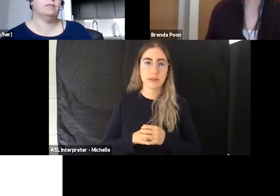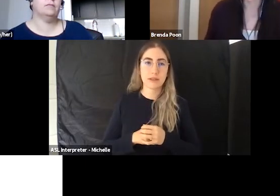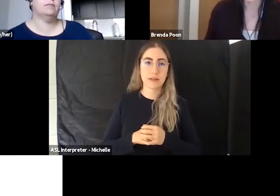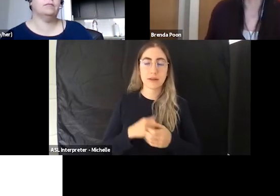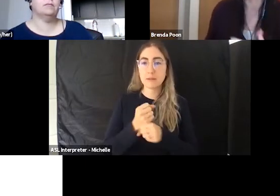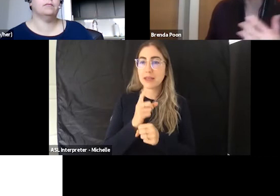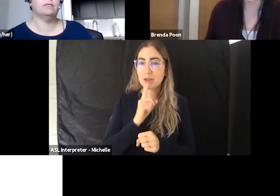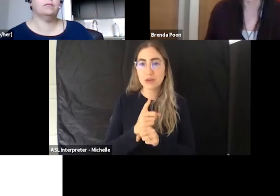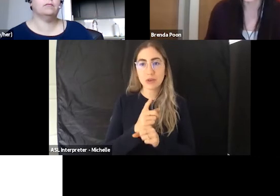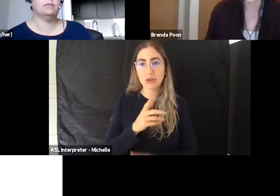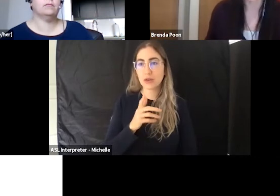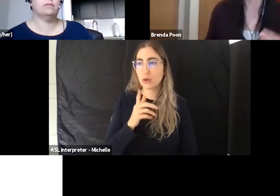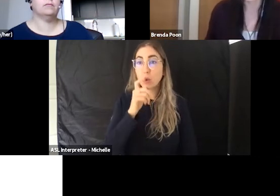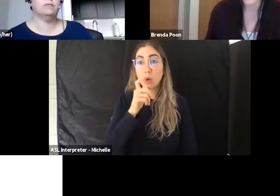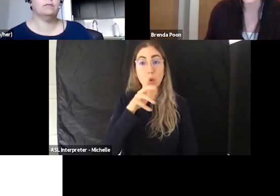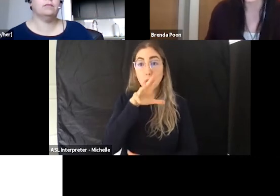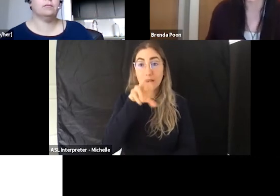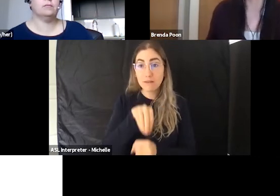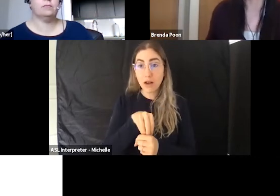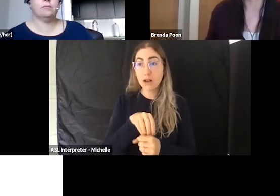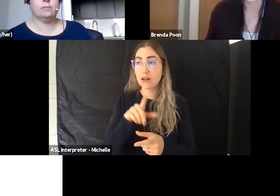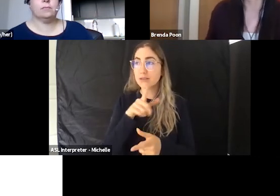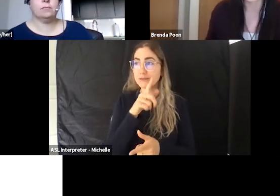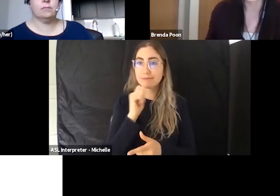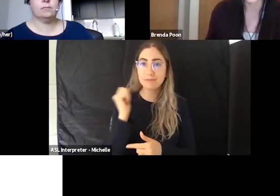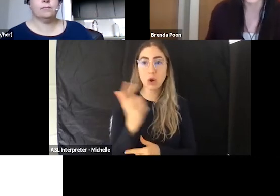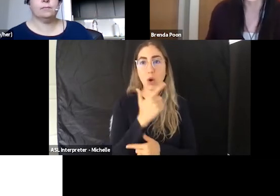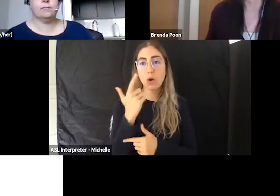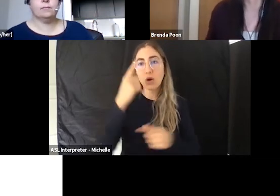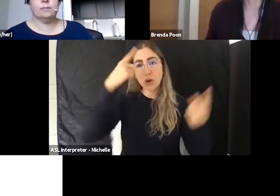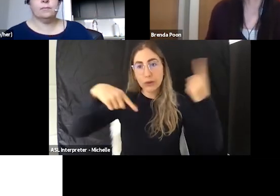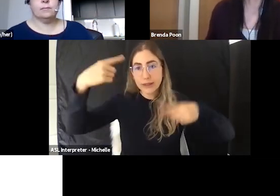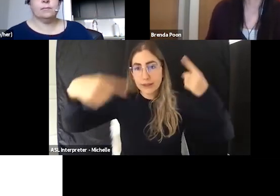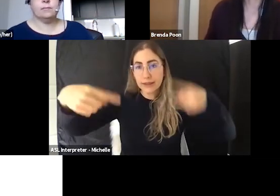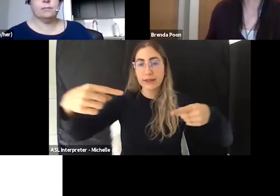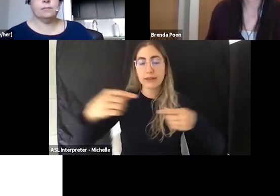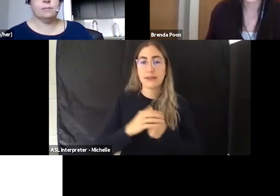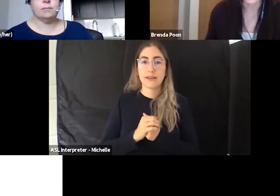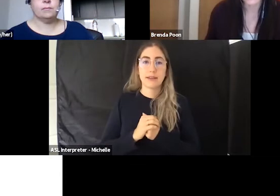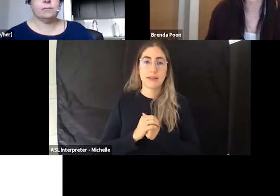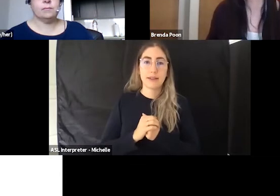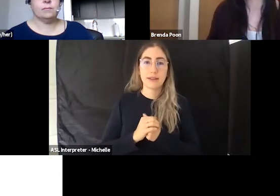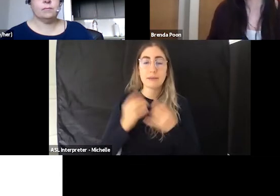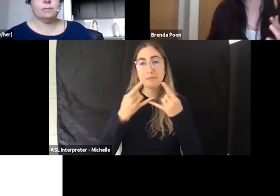ONES ARE CONSISTENT WITH OTHER PUBLIC SETTINGS SO THAT ENFORCEMENT OF THOSE MEASURES, COOPERATION AMONGST THE PEOPLE INVOLVED, STAFF AS WELL AS GREATER PUBLIC AWARENESS, HAVING THE